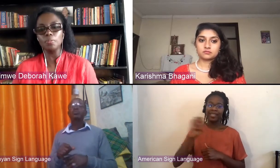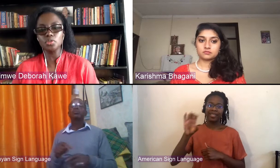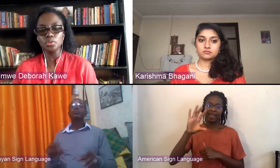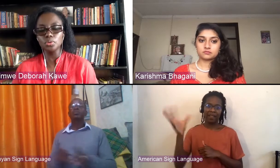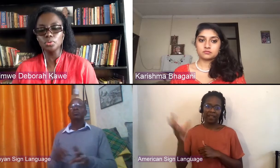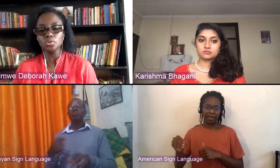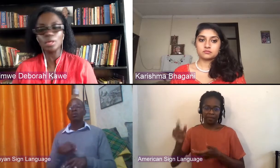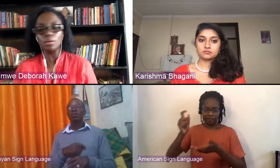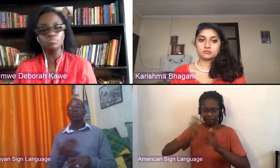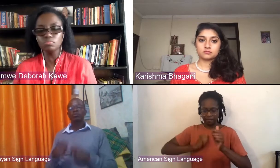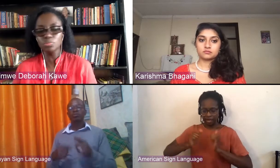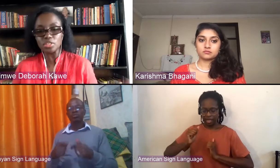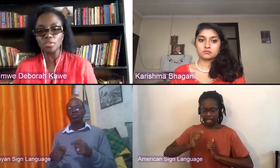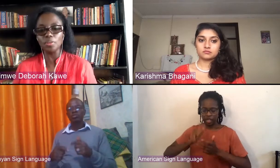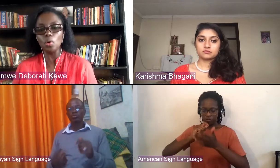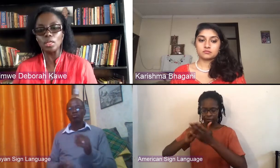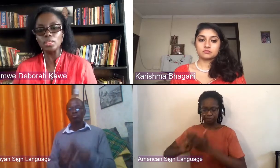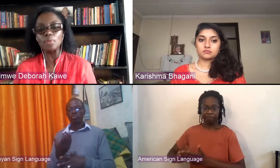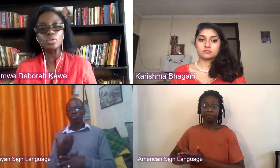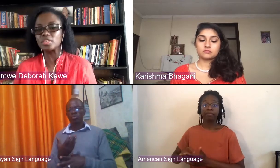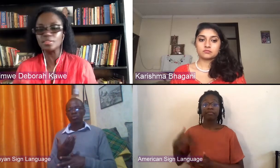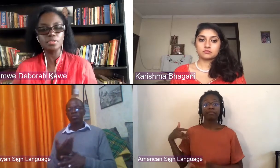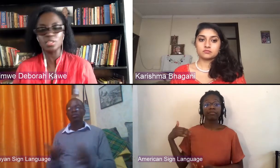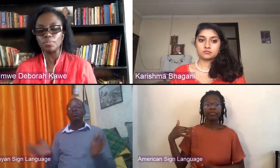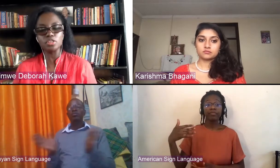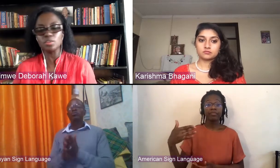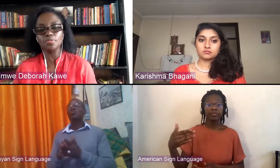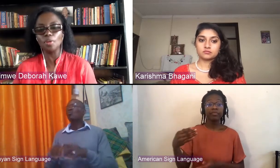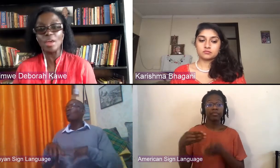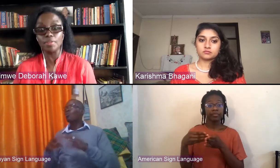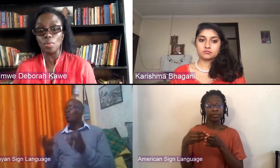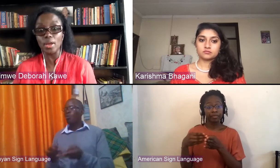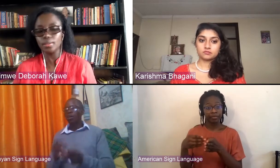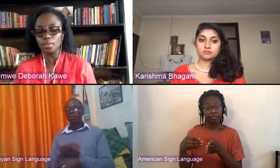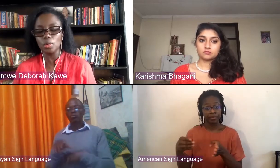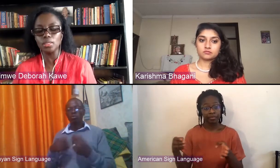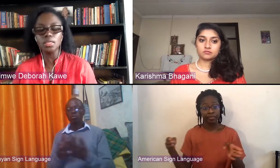to the rest of the world. And we received submissions from everywhere in the world.